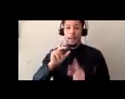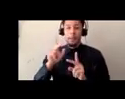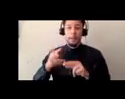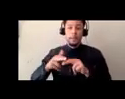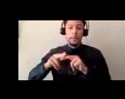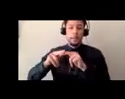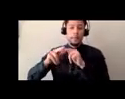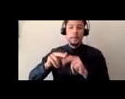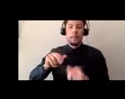and opportunities.